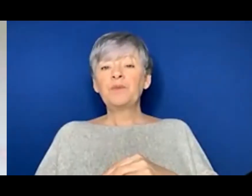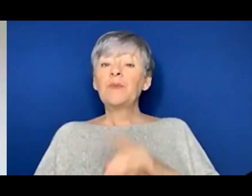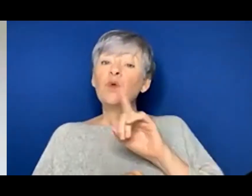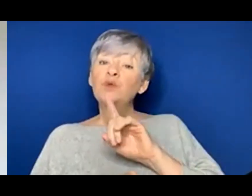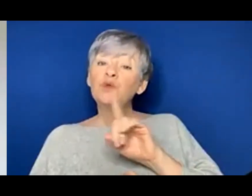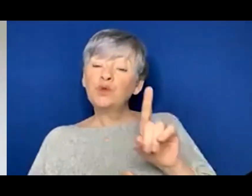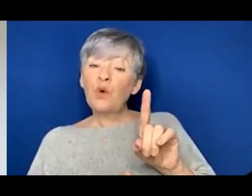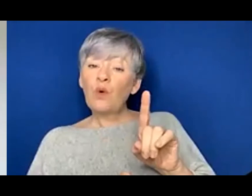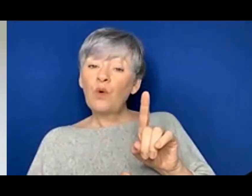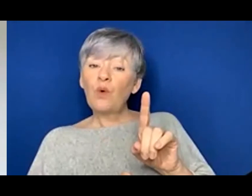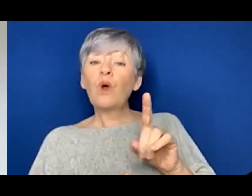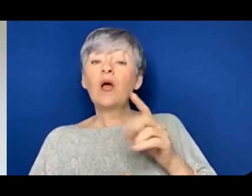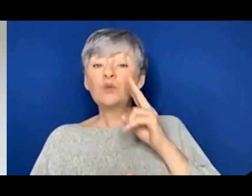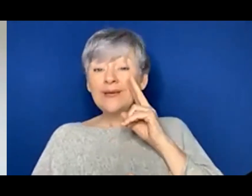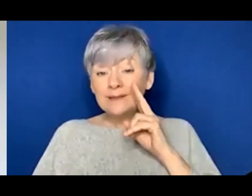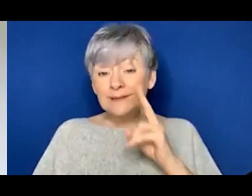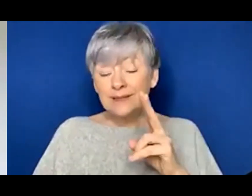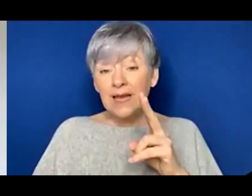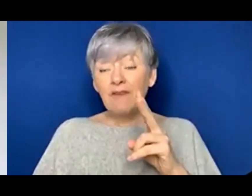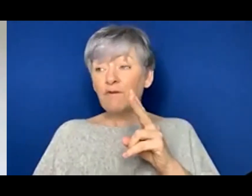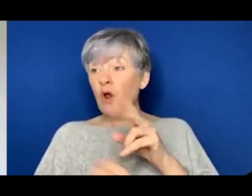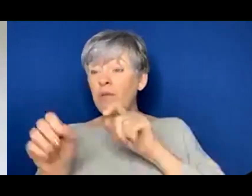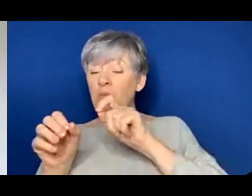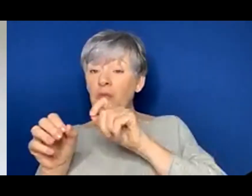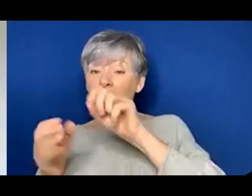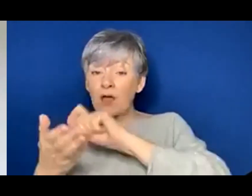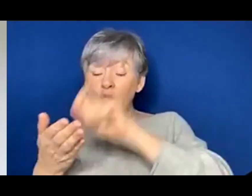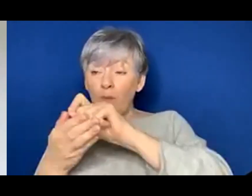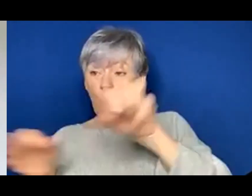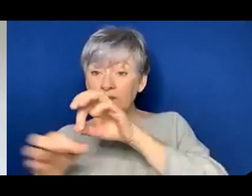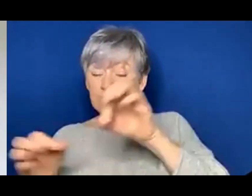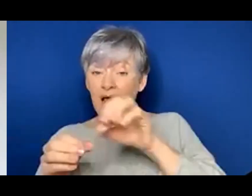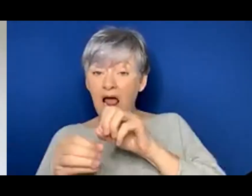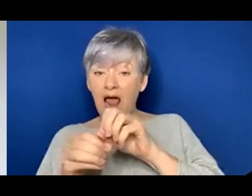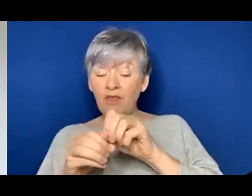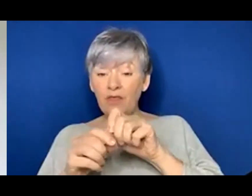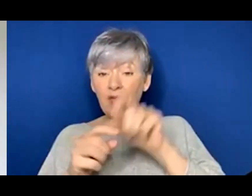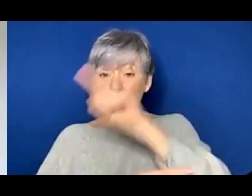As we can see from composers presenting at conference today, the musical renaissance is